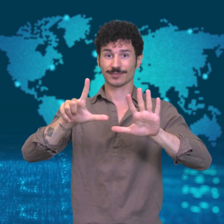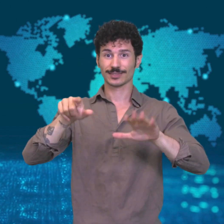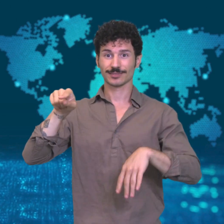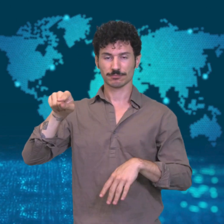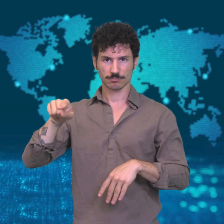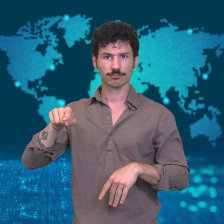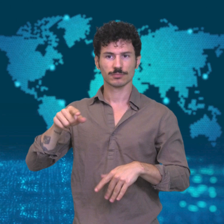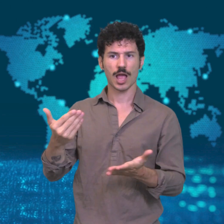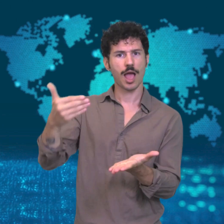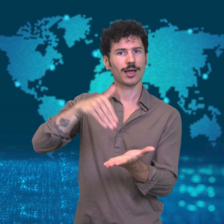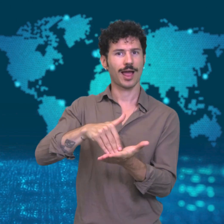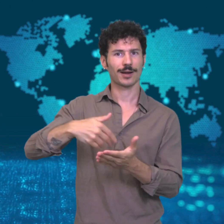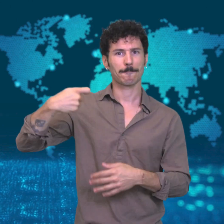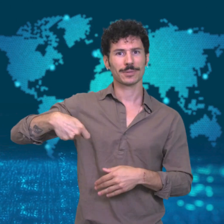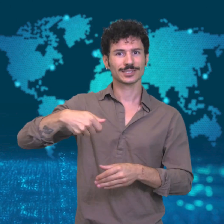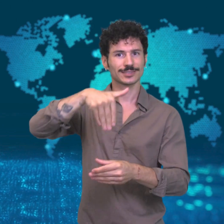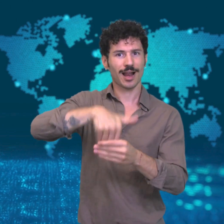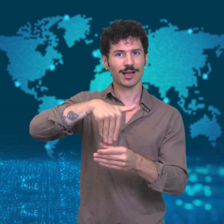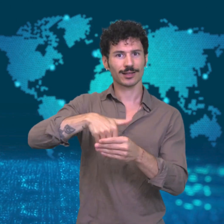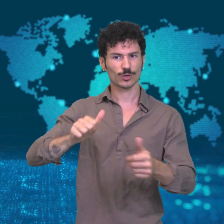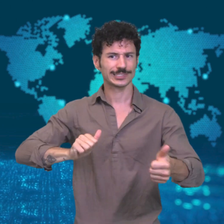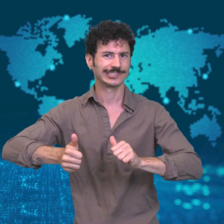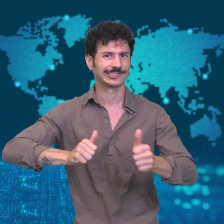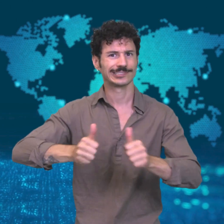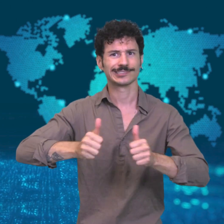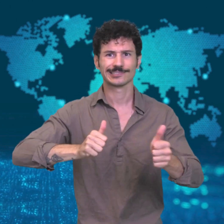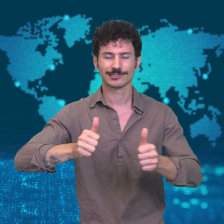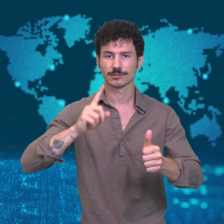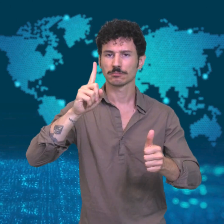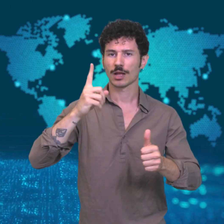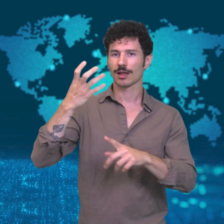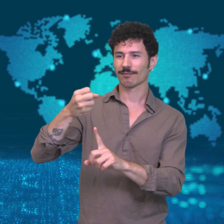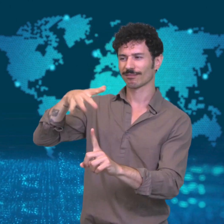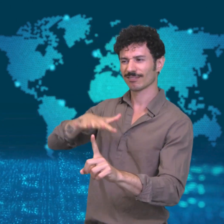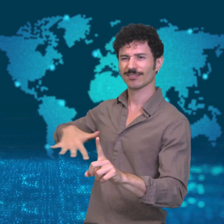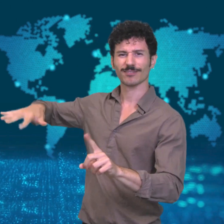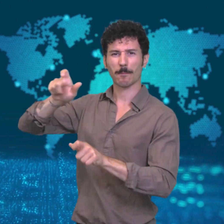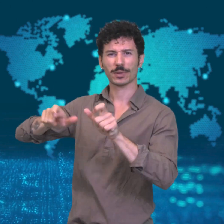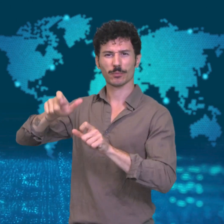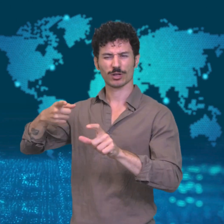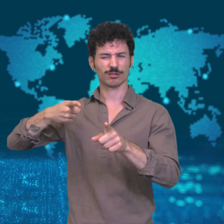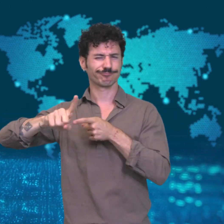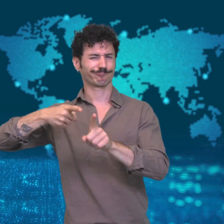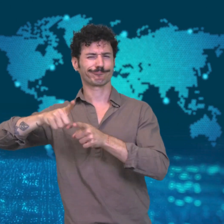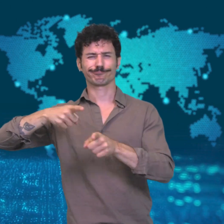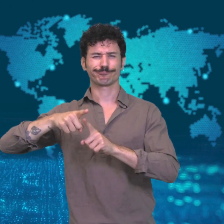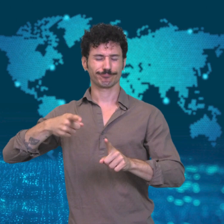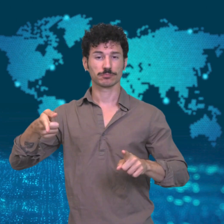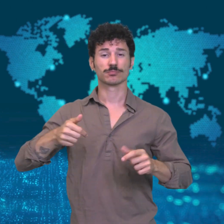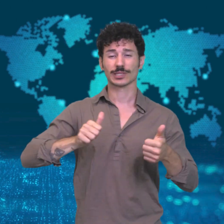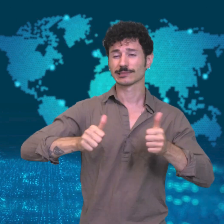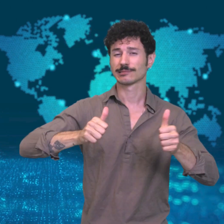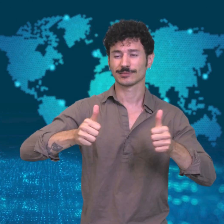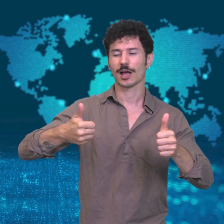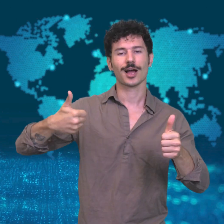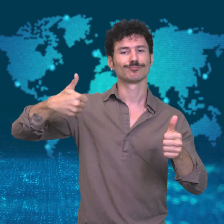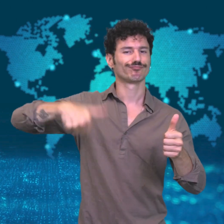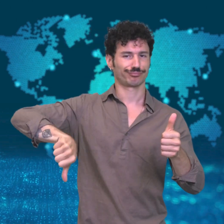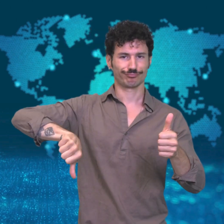but the allegations against him destroyed his chance in the race.